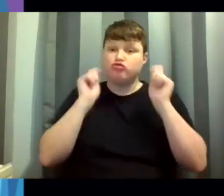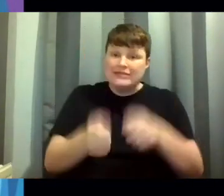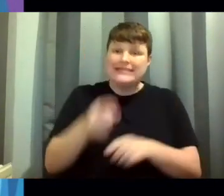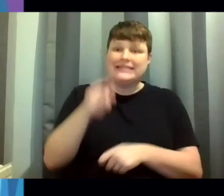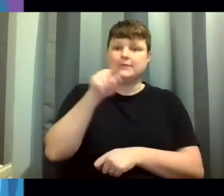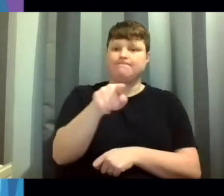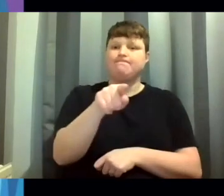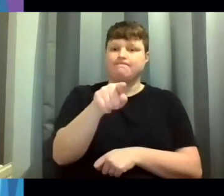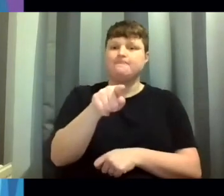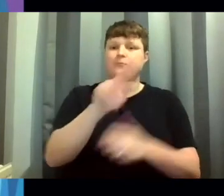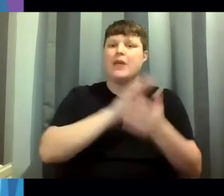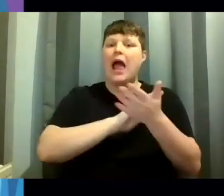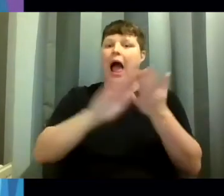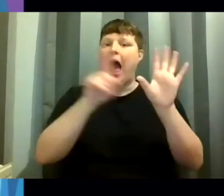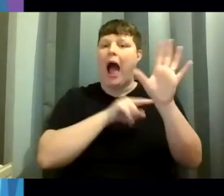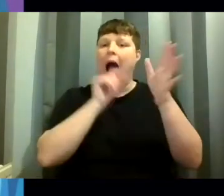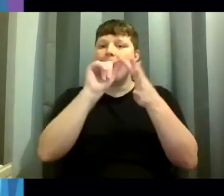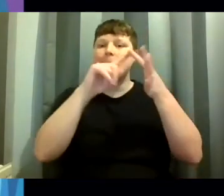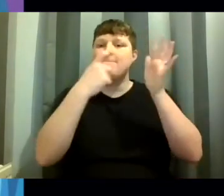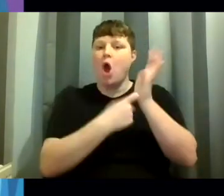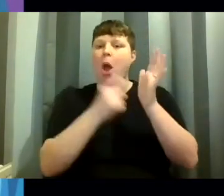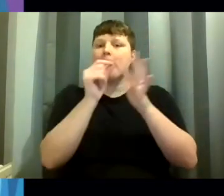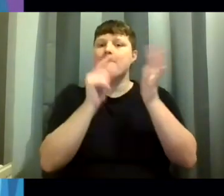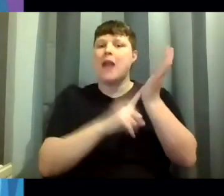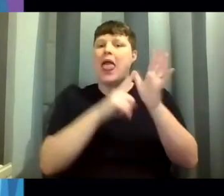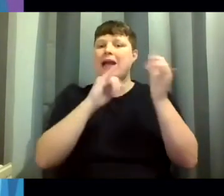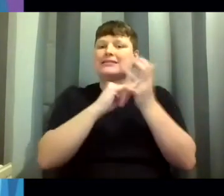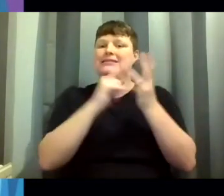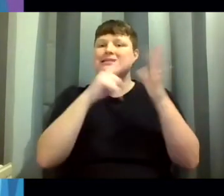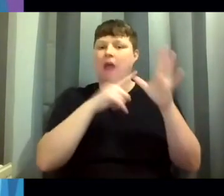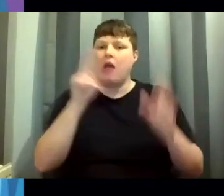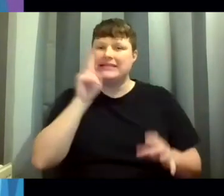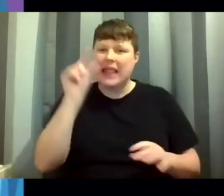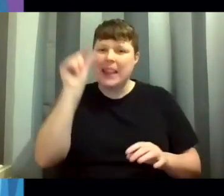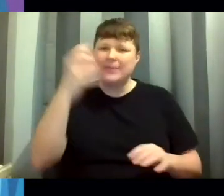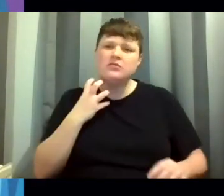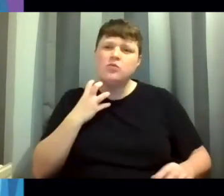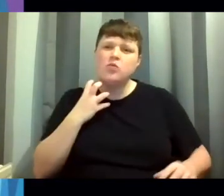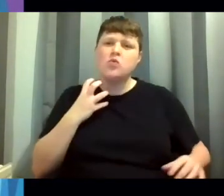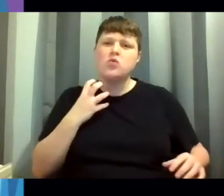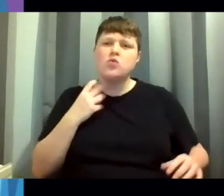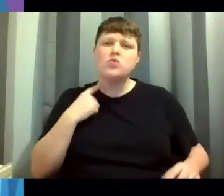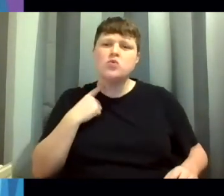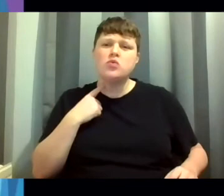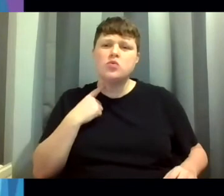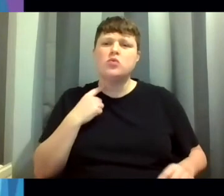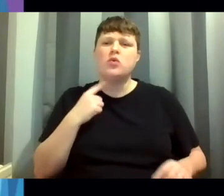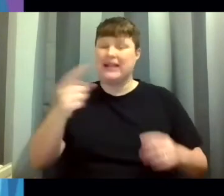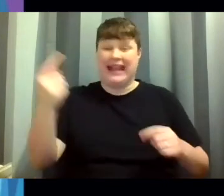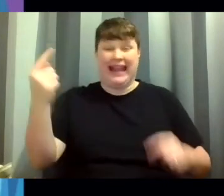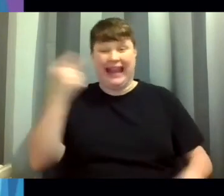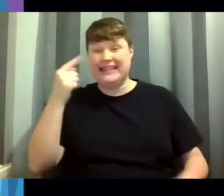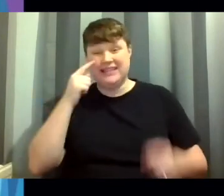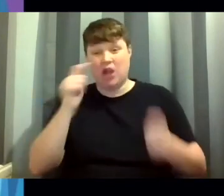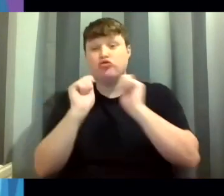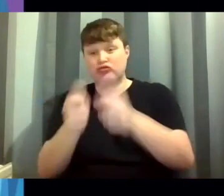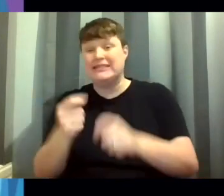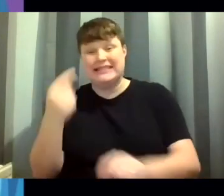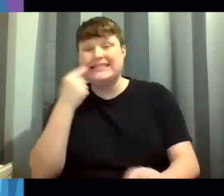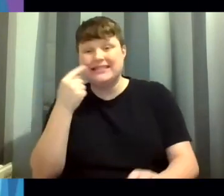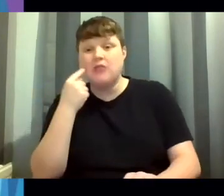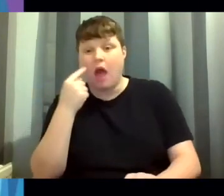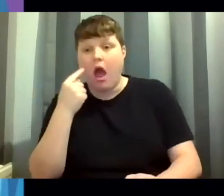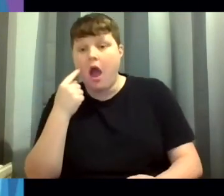we have a slight in-growth. That's certainly a lot easier to treat, or a lot more likely to survive,